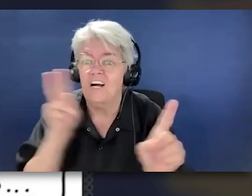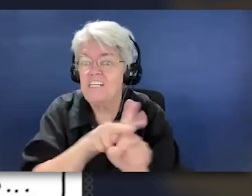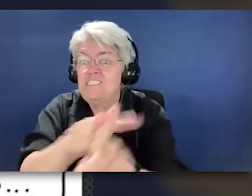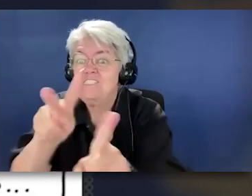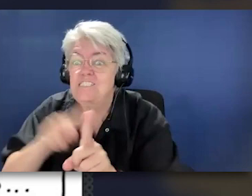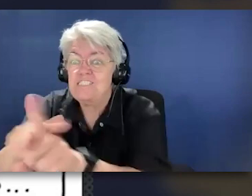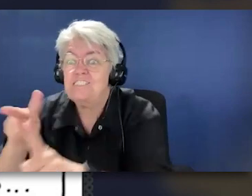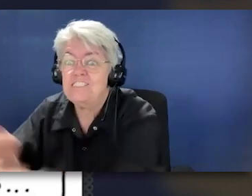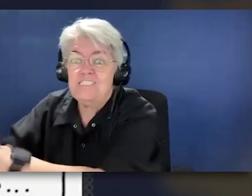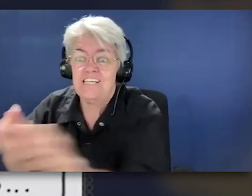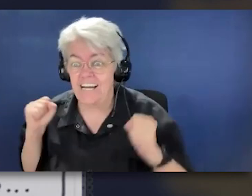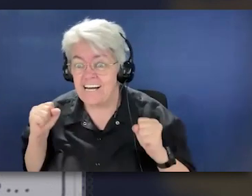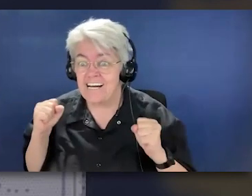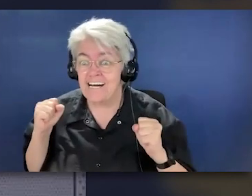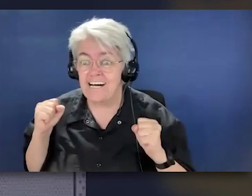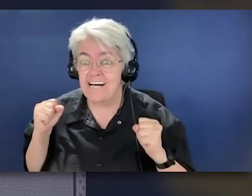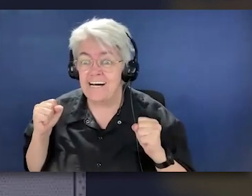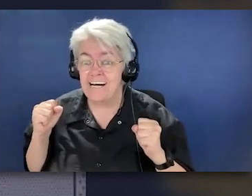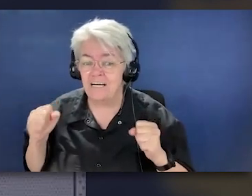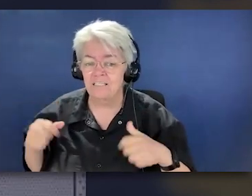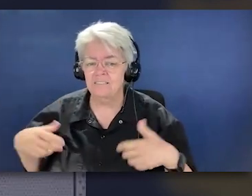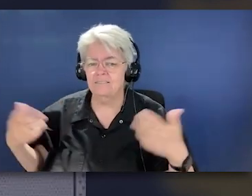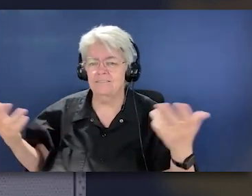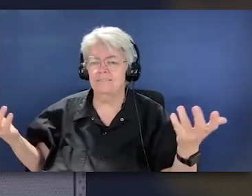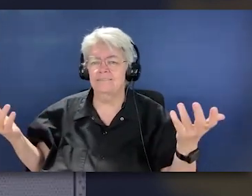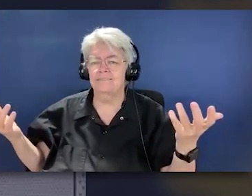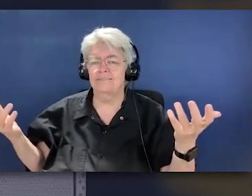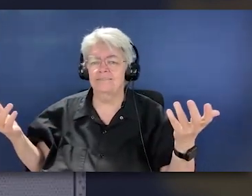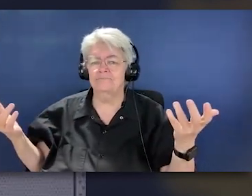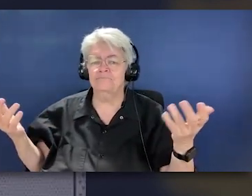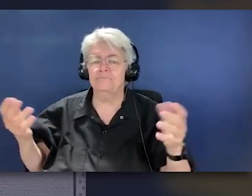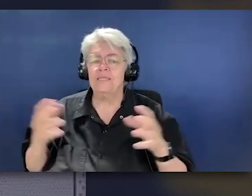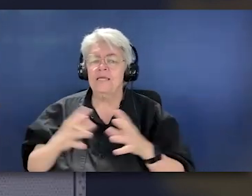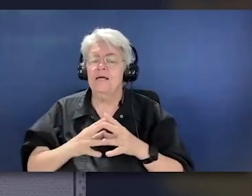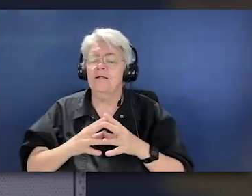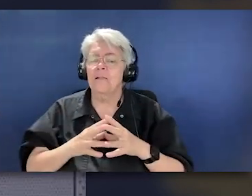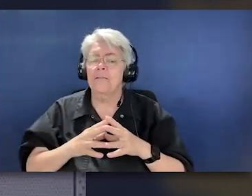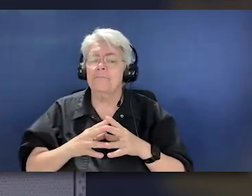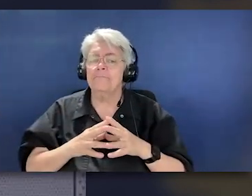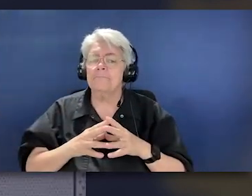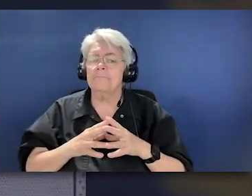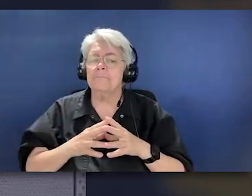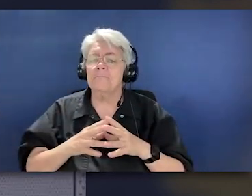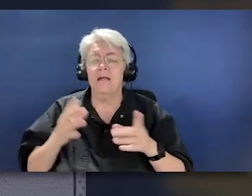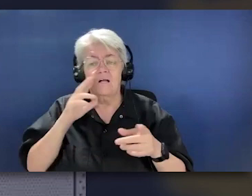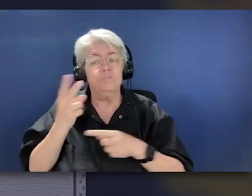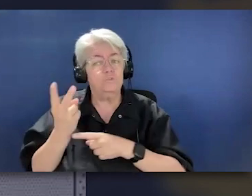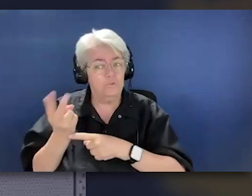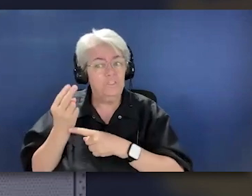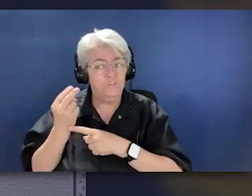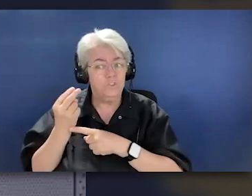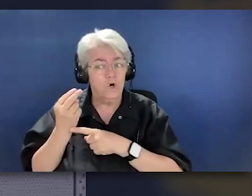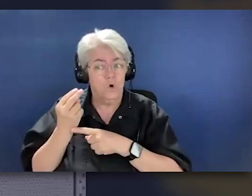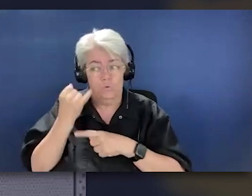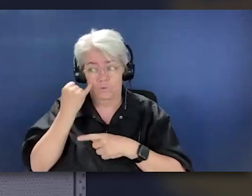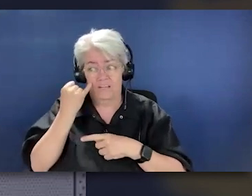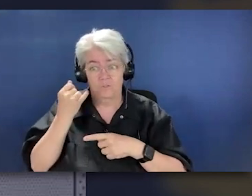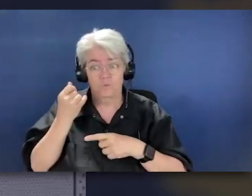can." And you know, if you had told me two years ago that this was going to roll out like this,